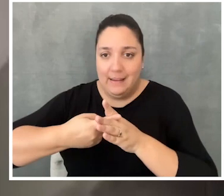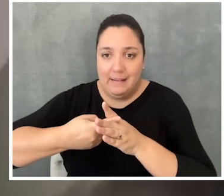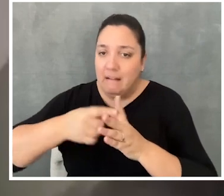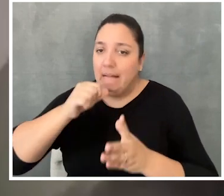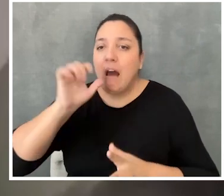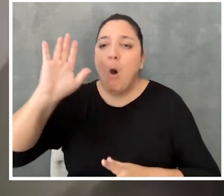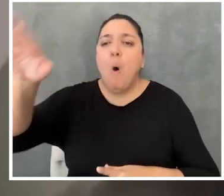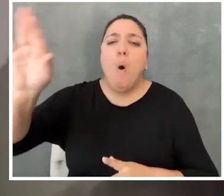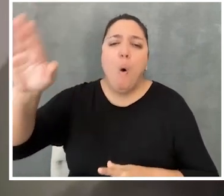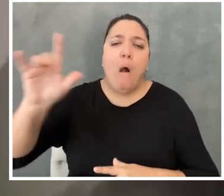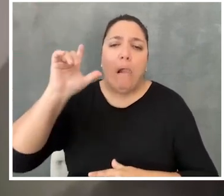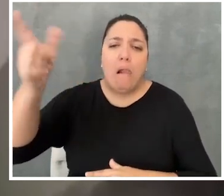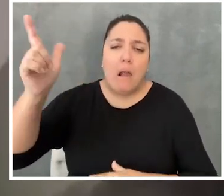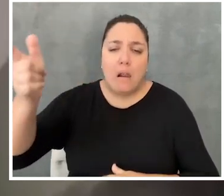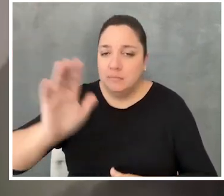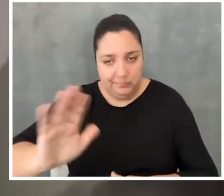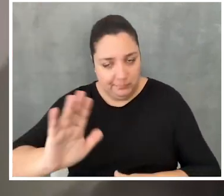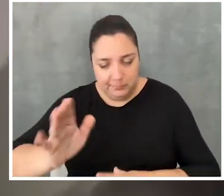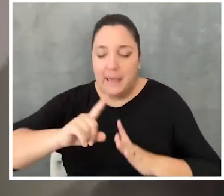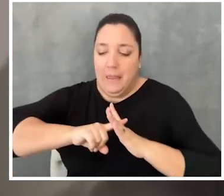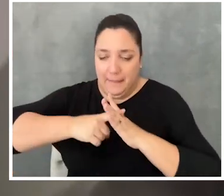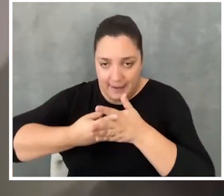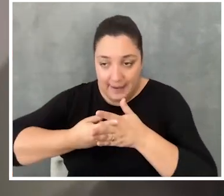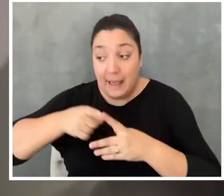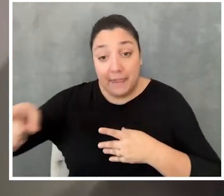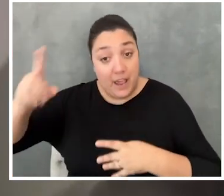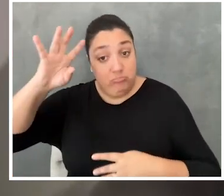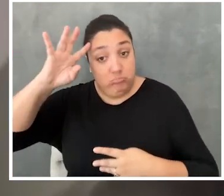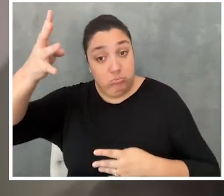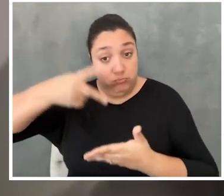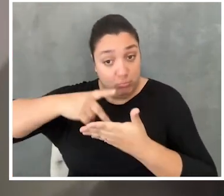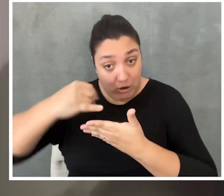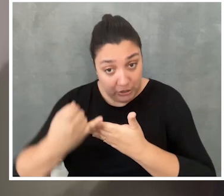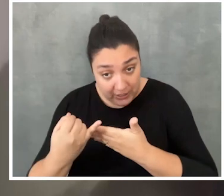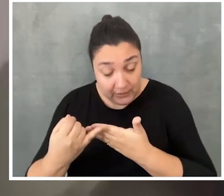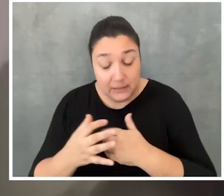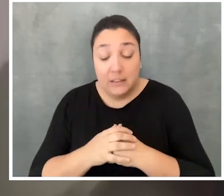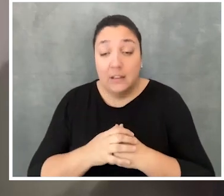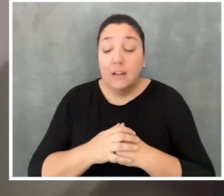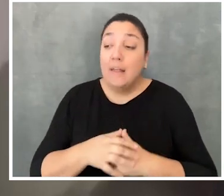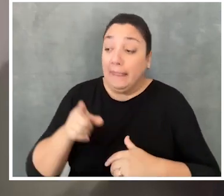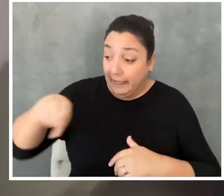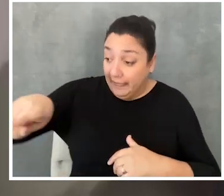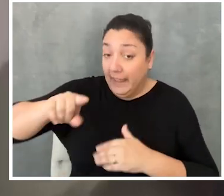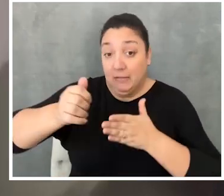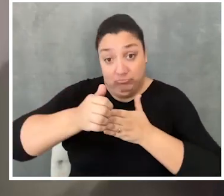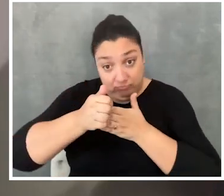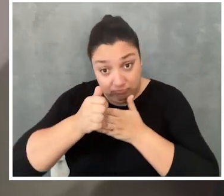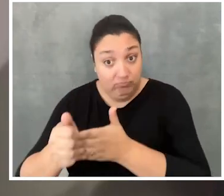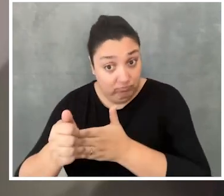and that projects are created by them and led by multi-marginalized people